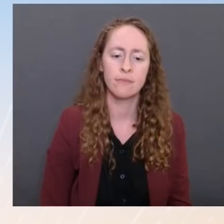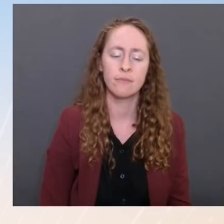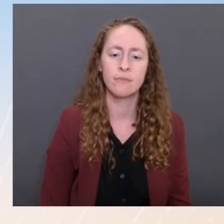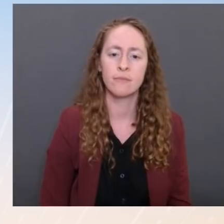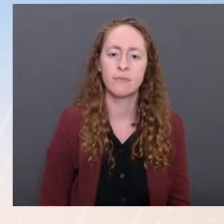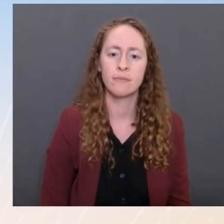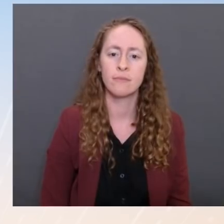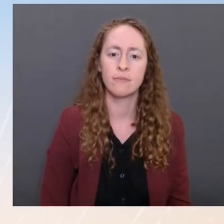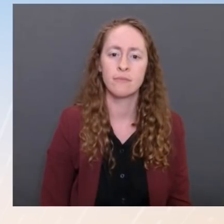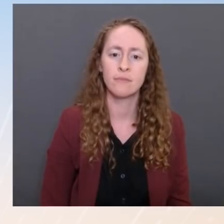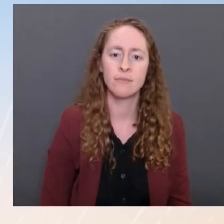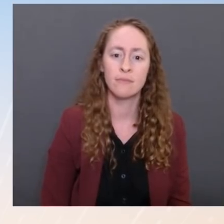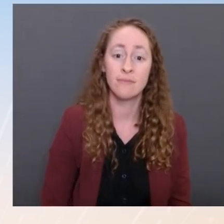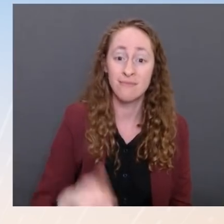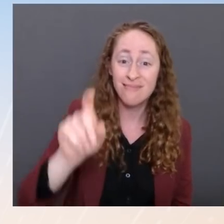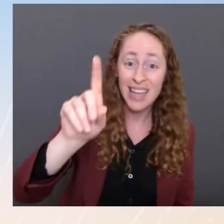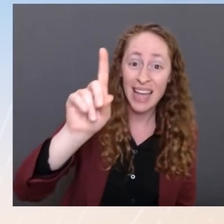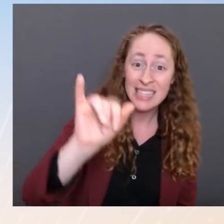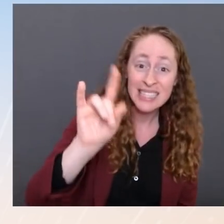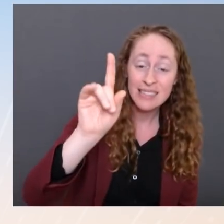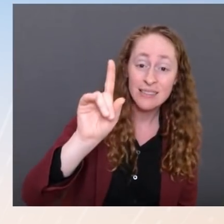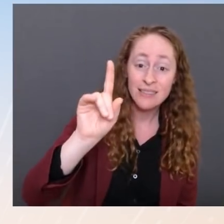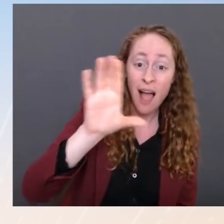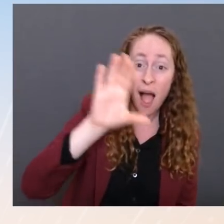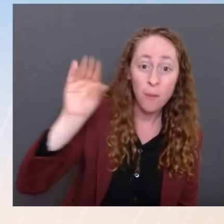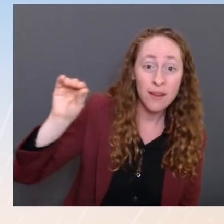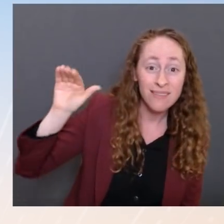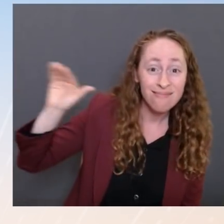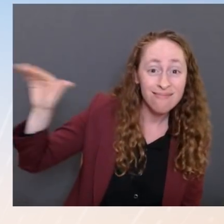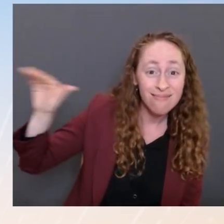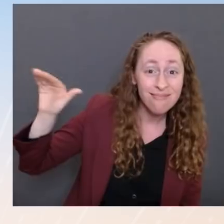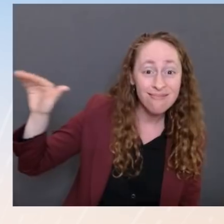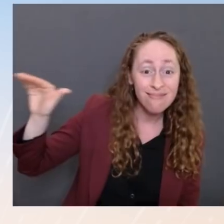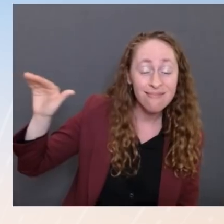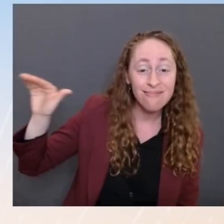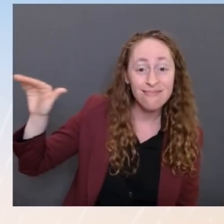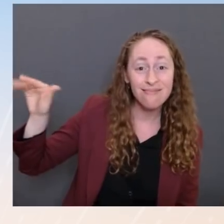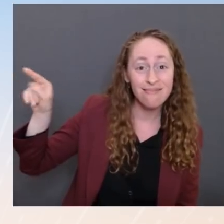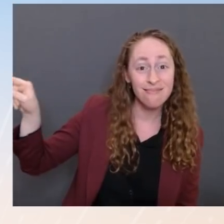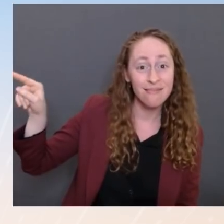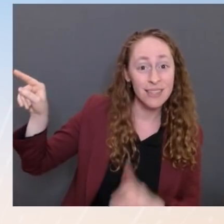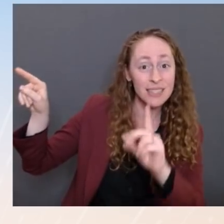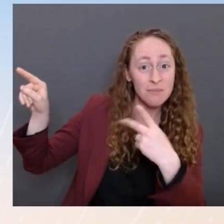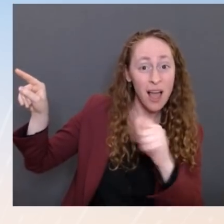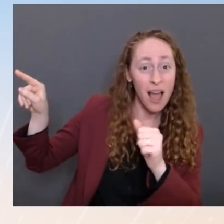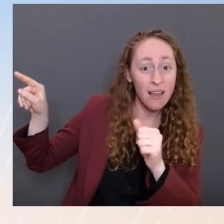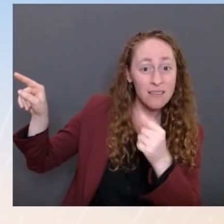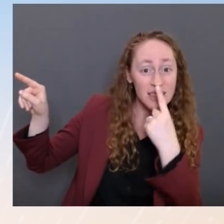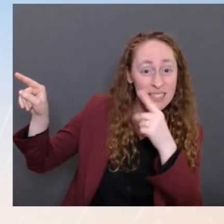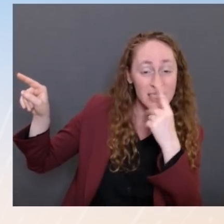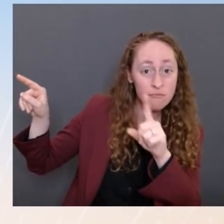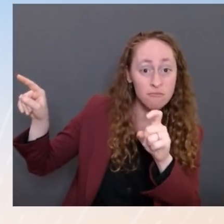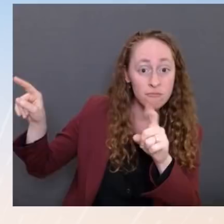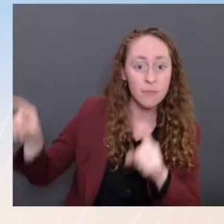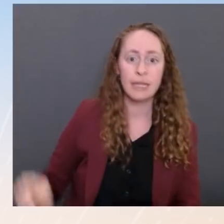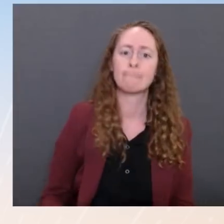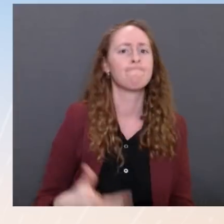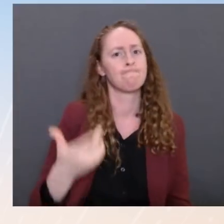being a specific ask from them. I can see if there's more to read out from the -- from the calls as well. The Press: Okay. And just quickly on the COVID deaths: